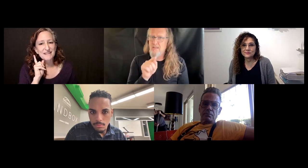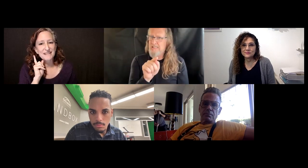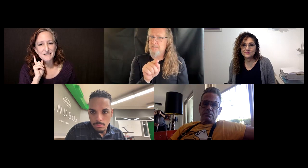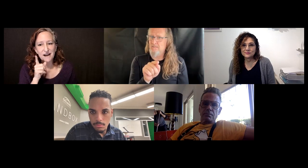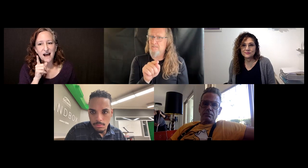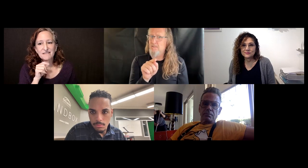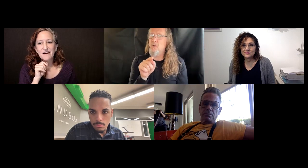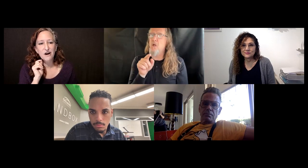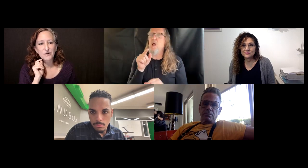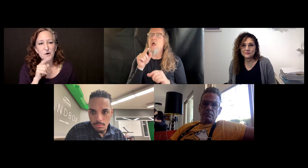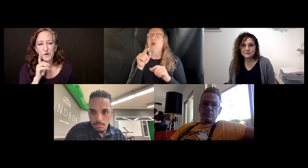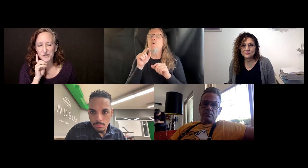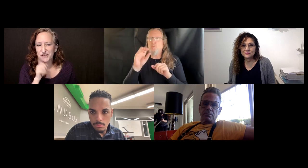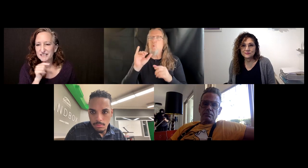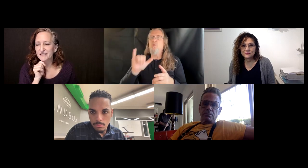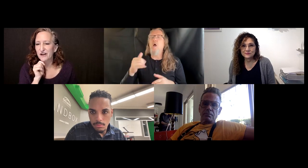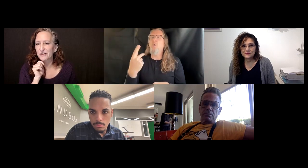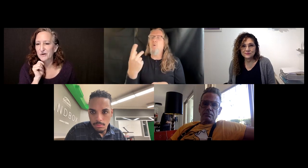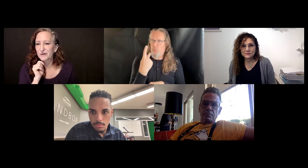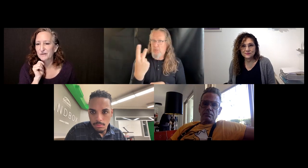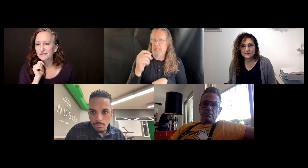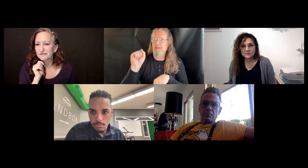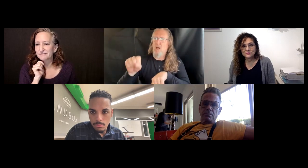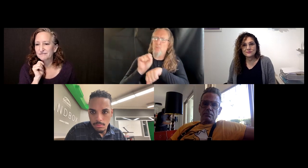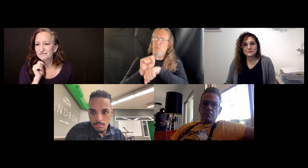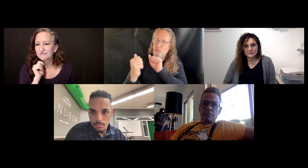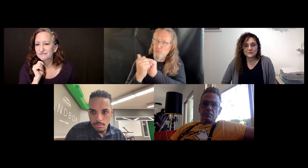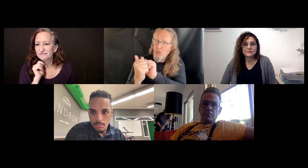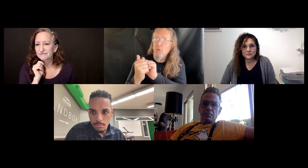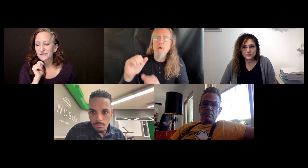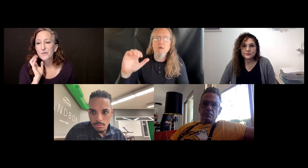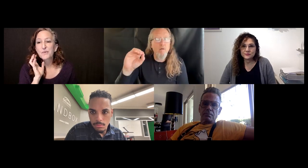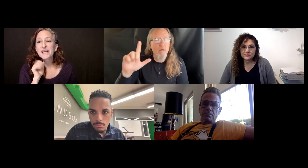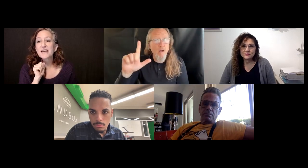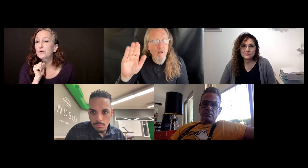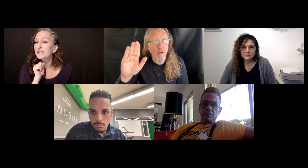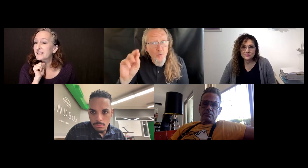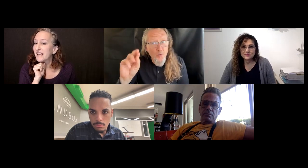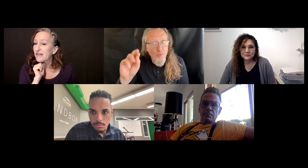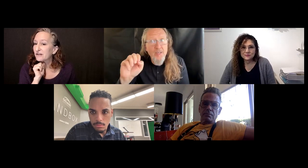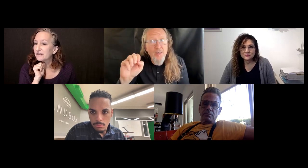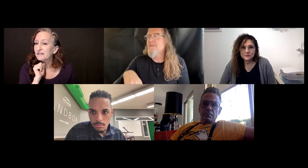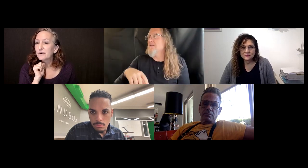It's not our goal. This is our goal. So we can work together.